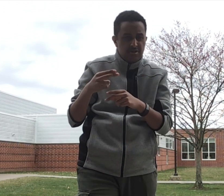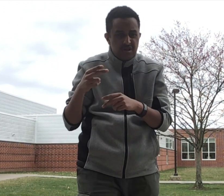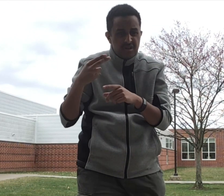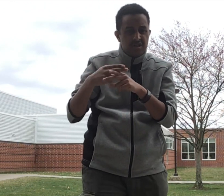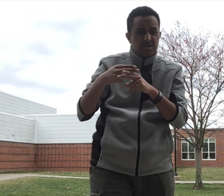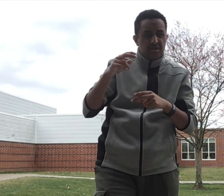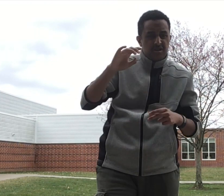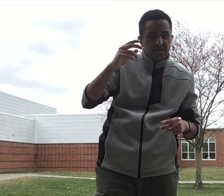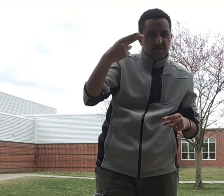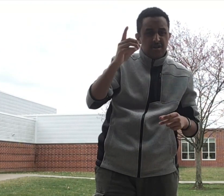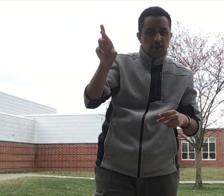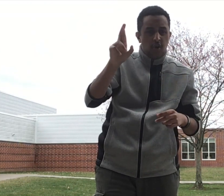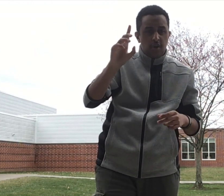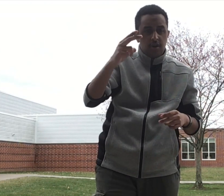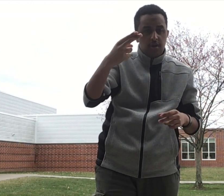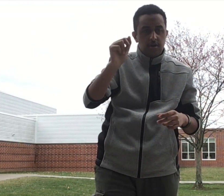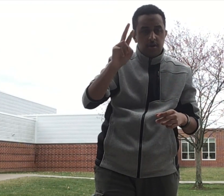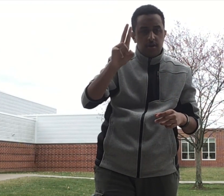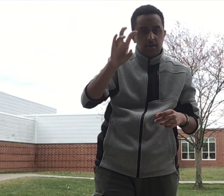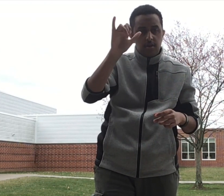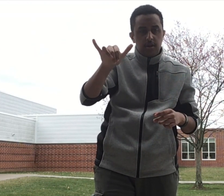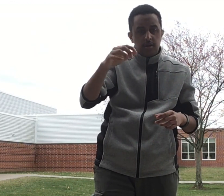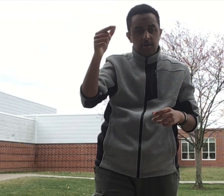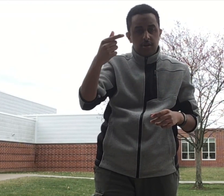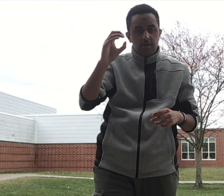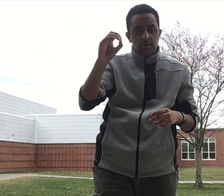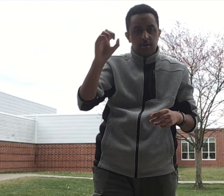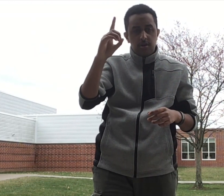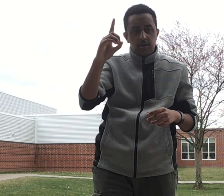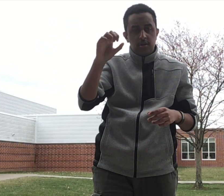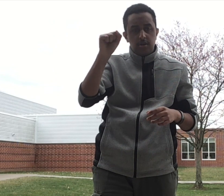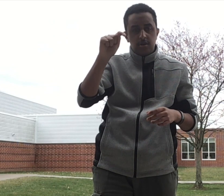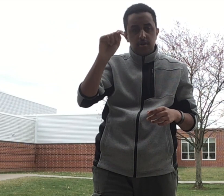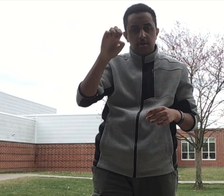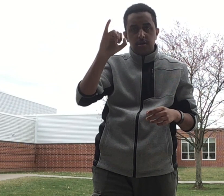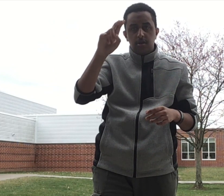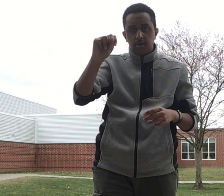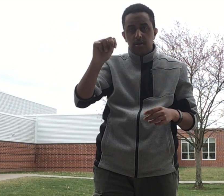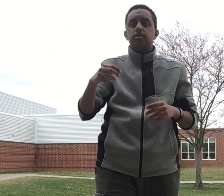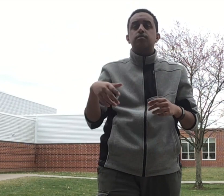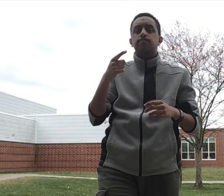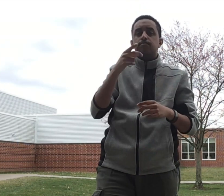and that's when a third person Dr. Harvey Goodstein interrupted the group saying that everyone needed